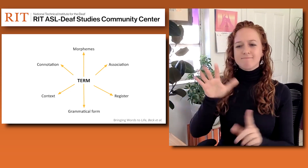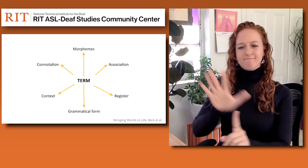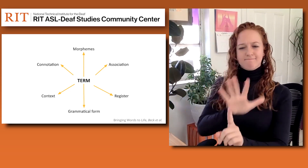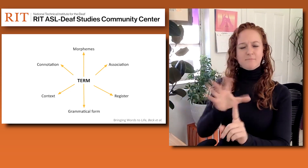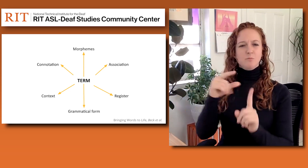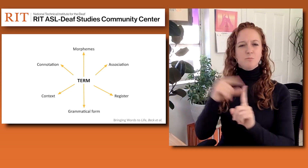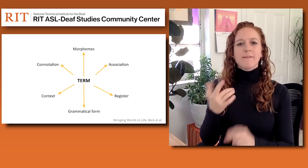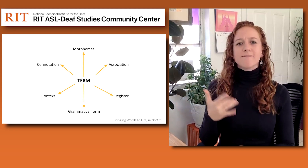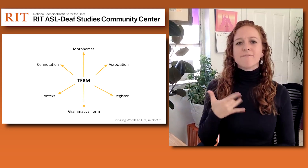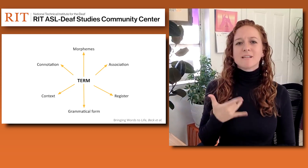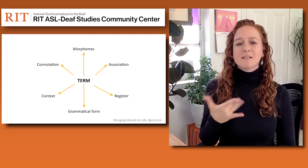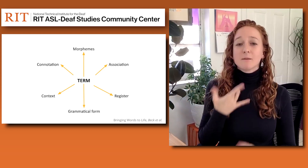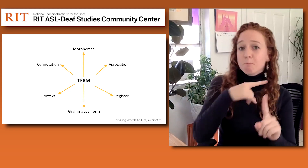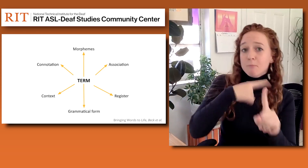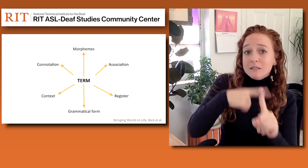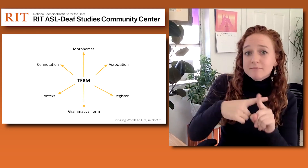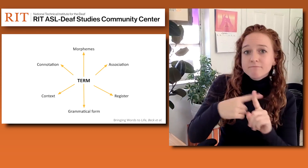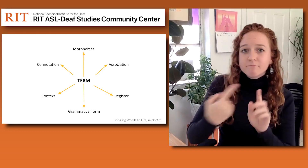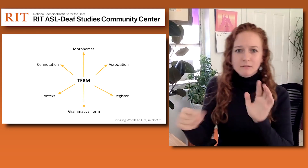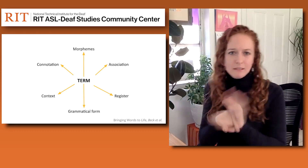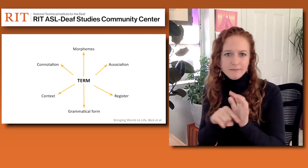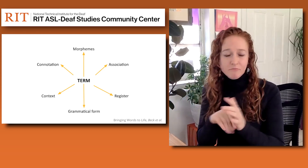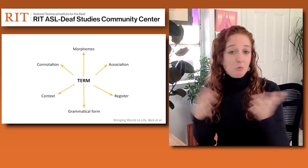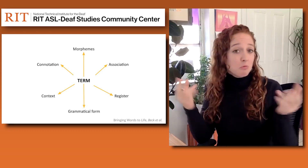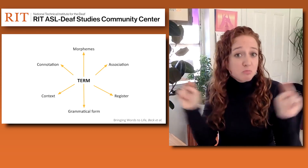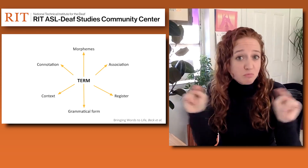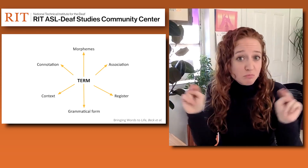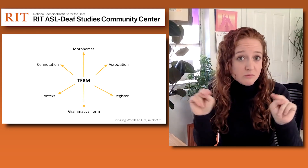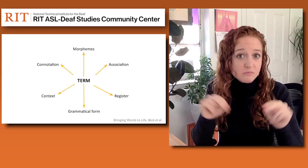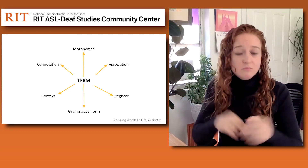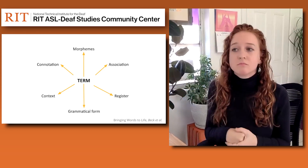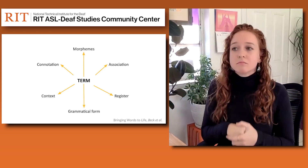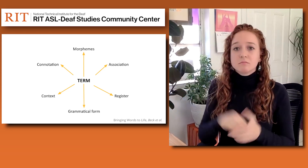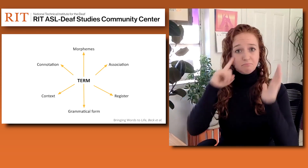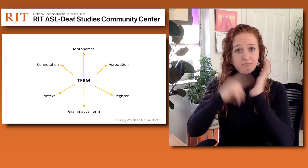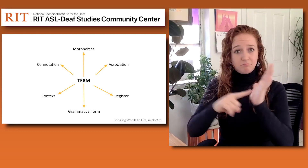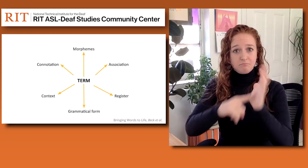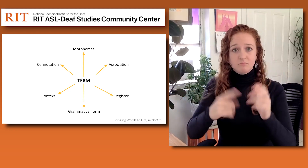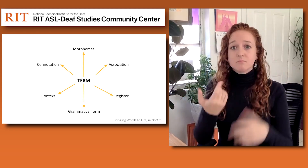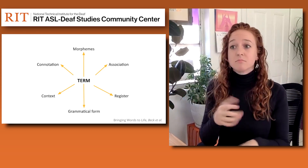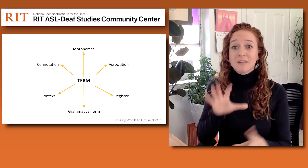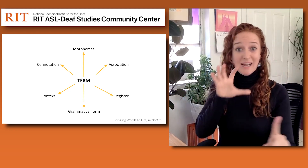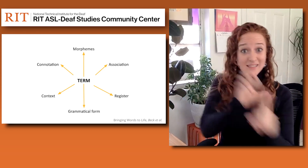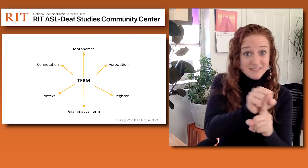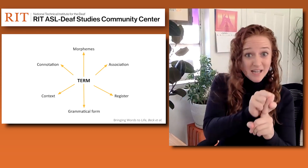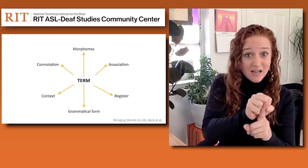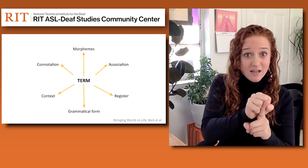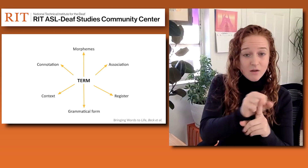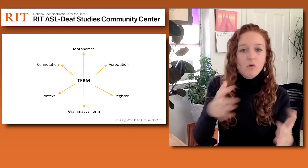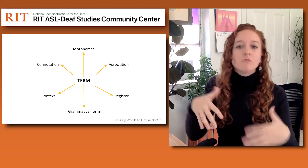A word has a feeling of either positive or negative or perhaps neutral.